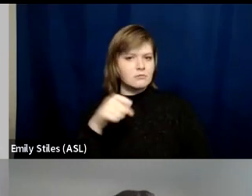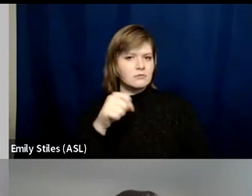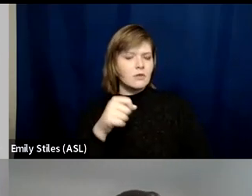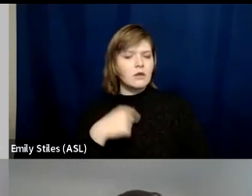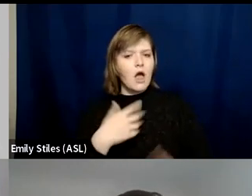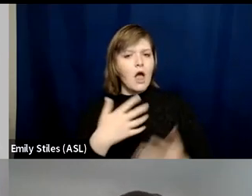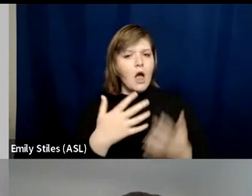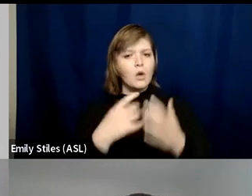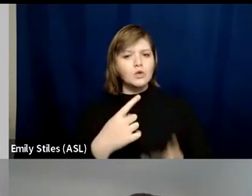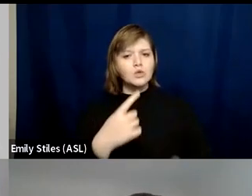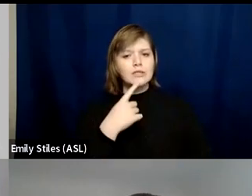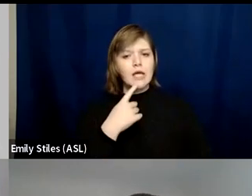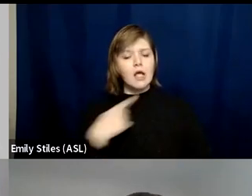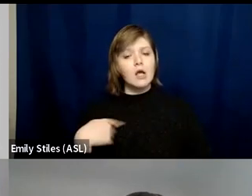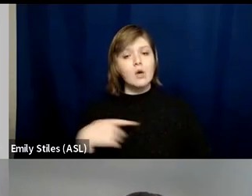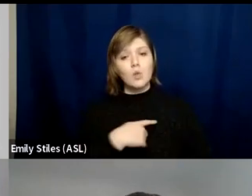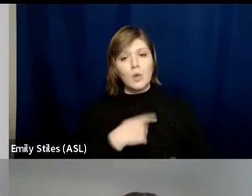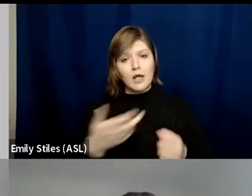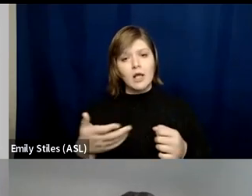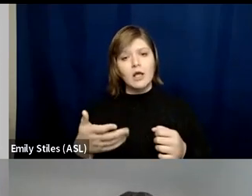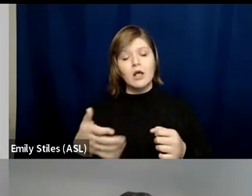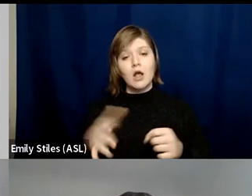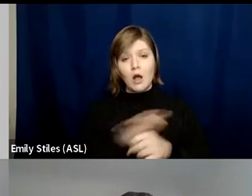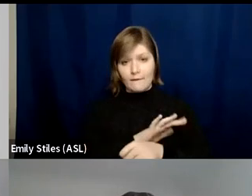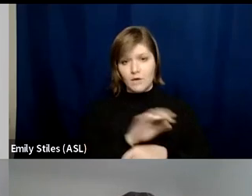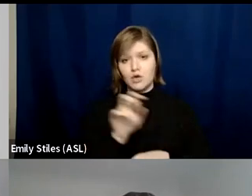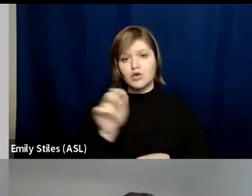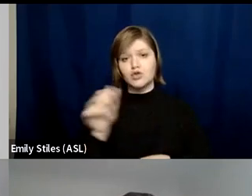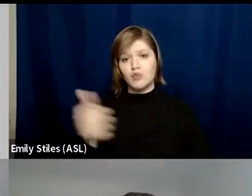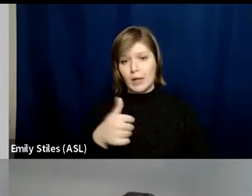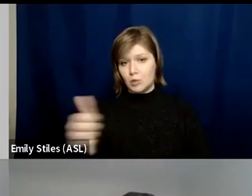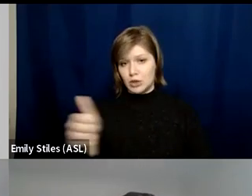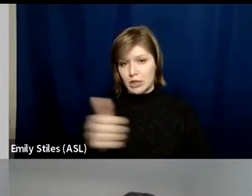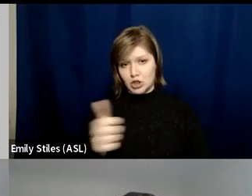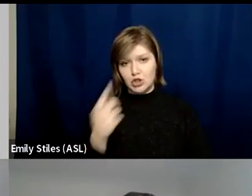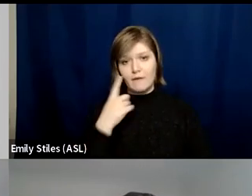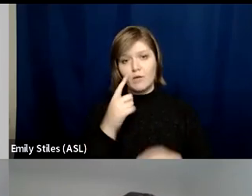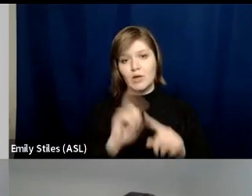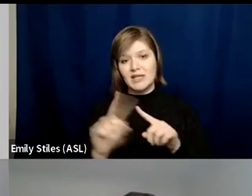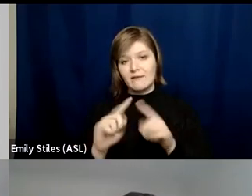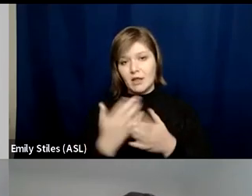have multiple different funding service, different program depending on what the client qualifies for.